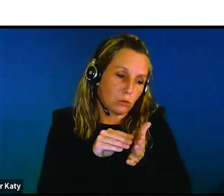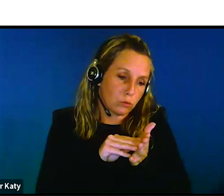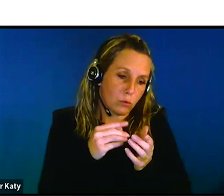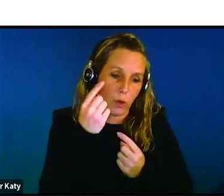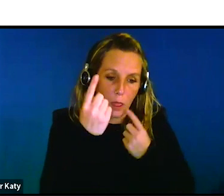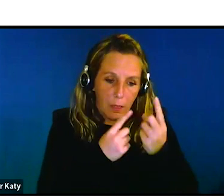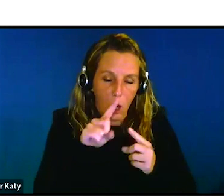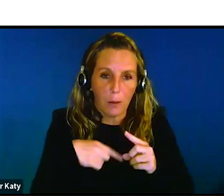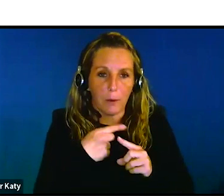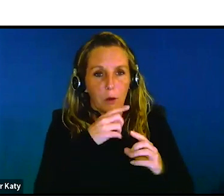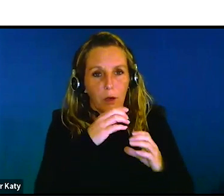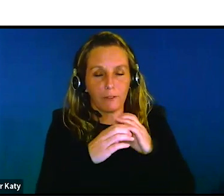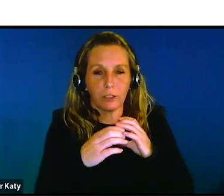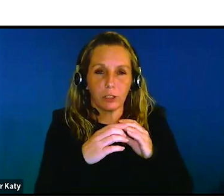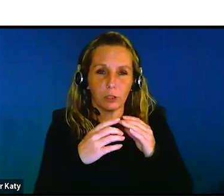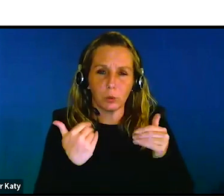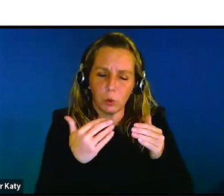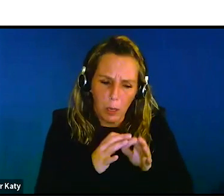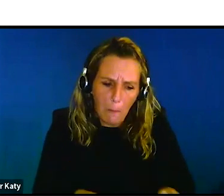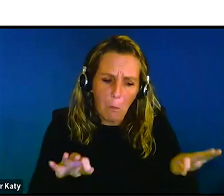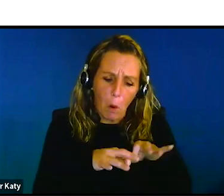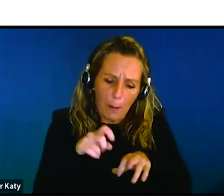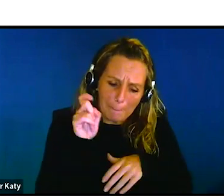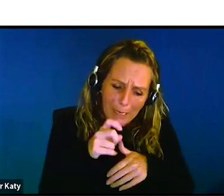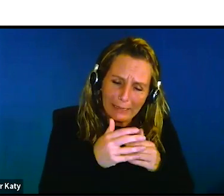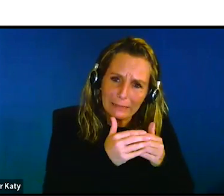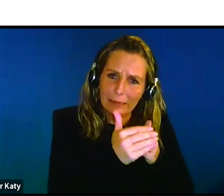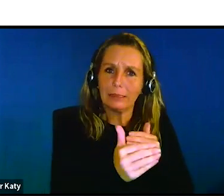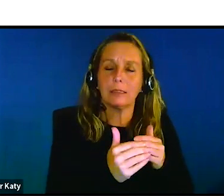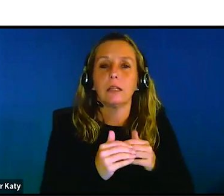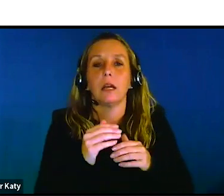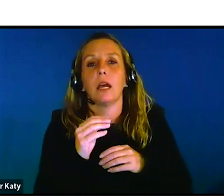that are the most important for you to have. And then in about halfway through or so,